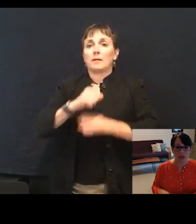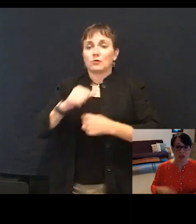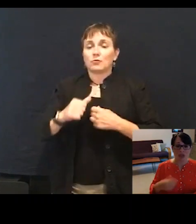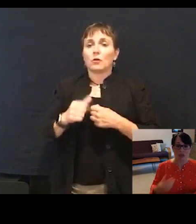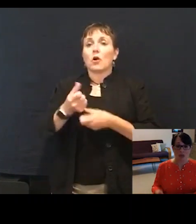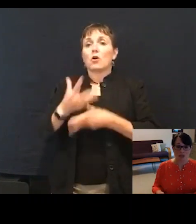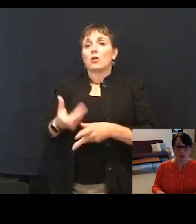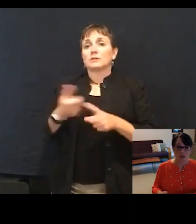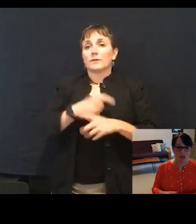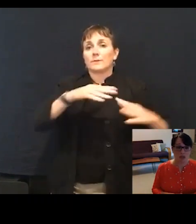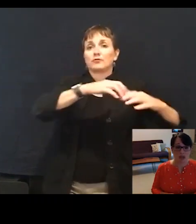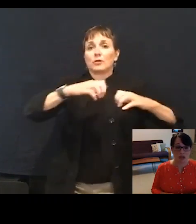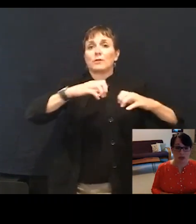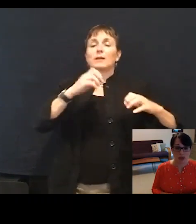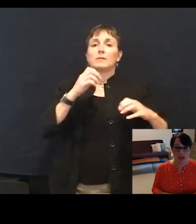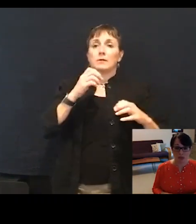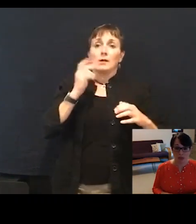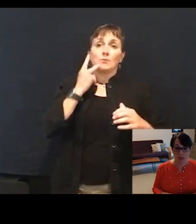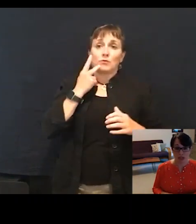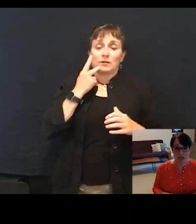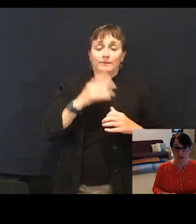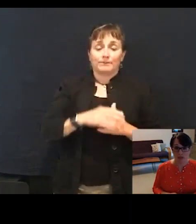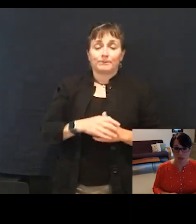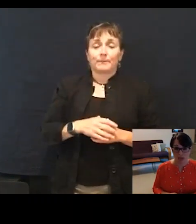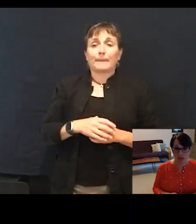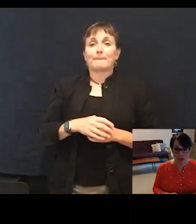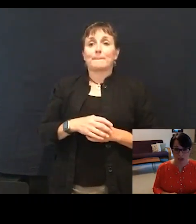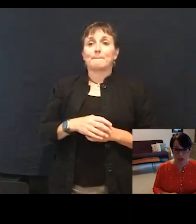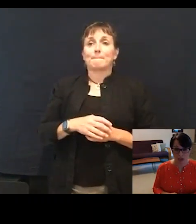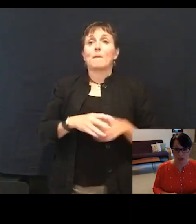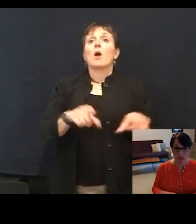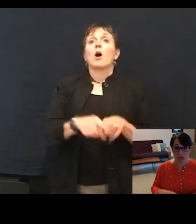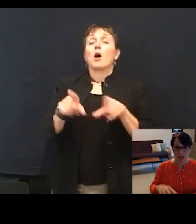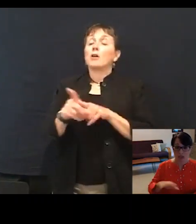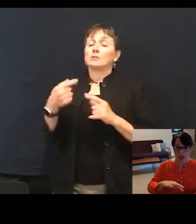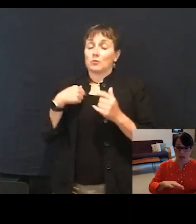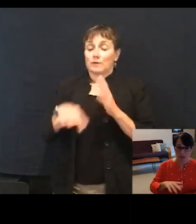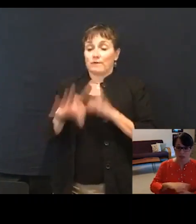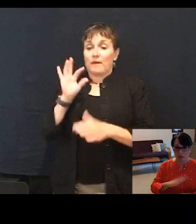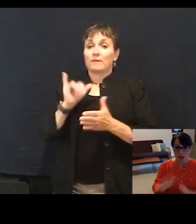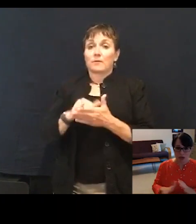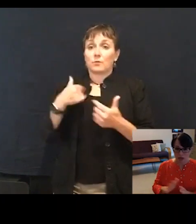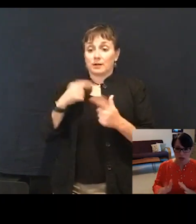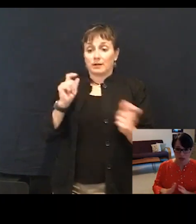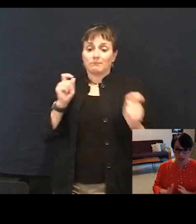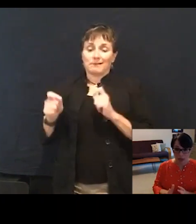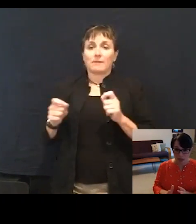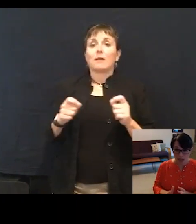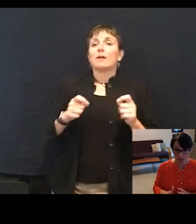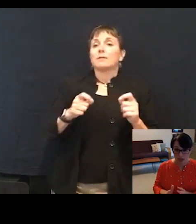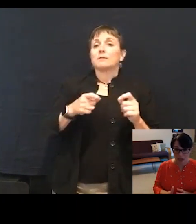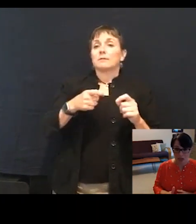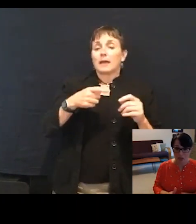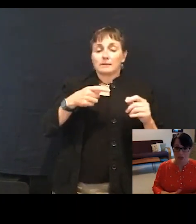We also found that we could codon-optimize that front half construct by modifying the stop signs, so to speak,